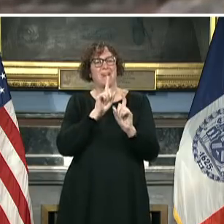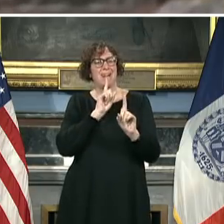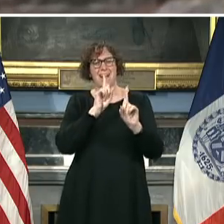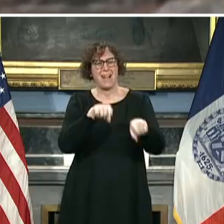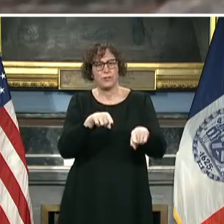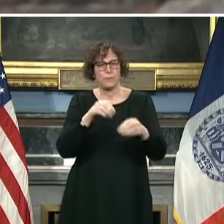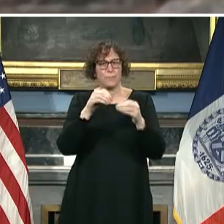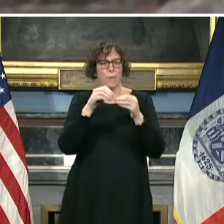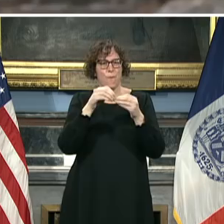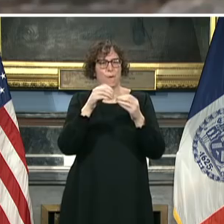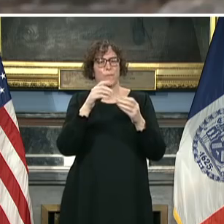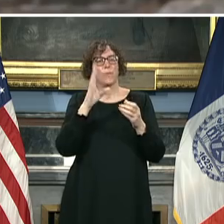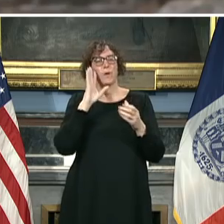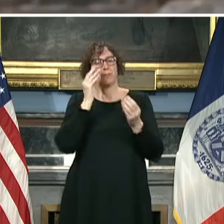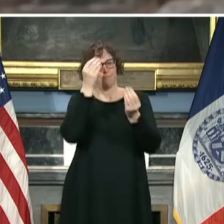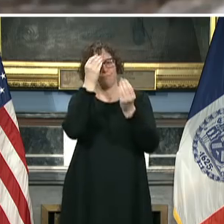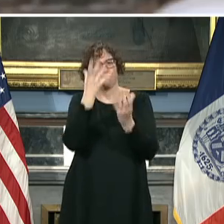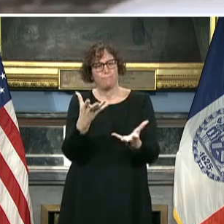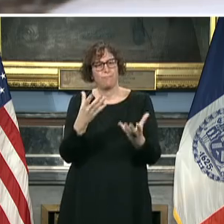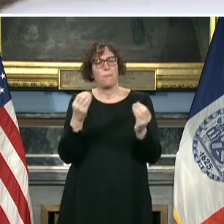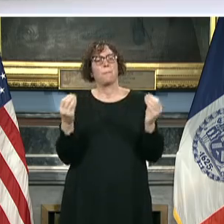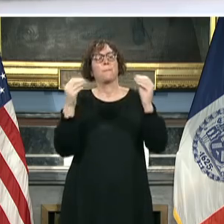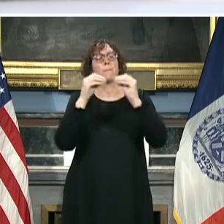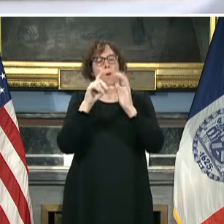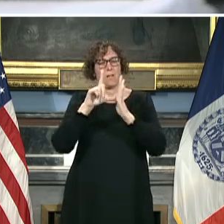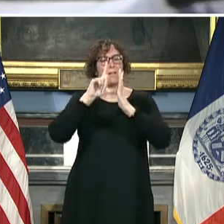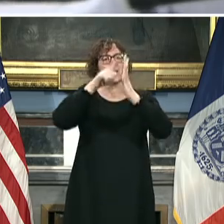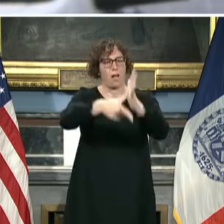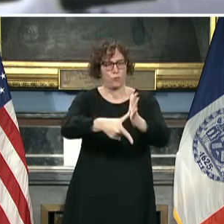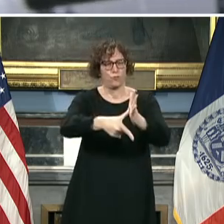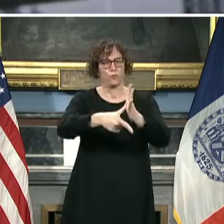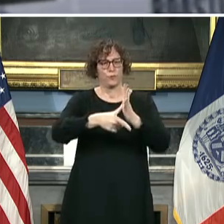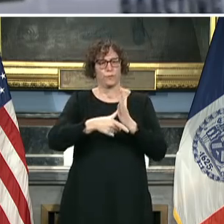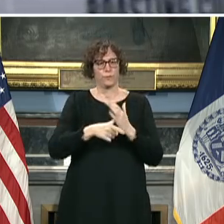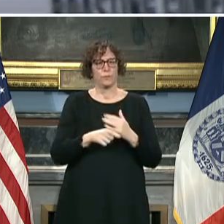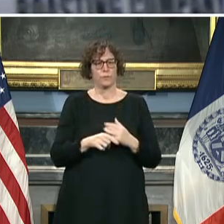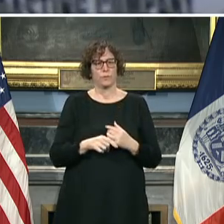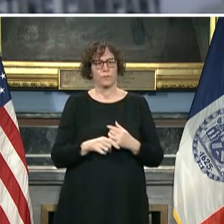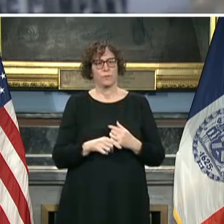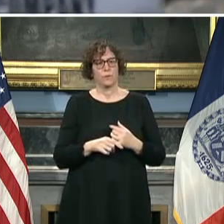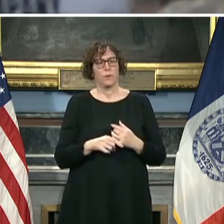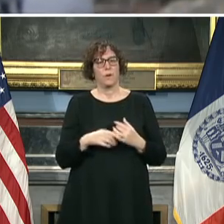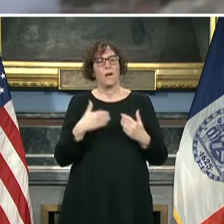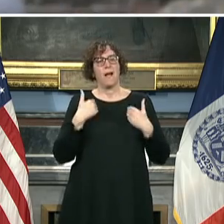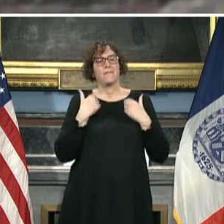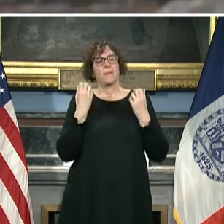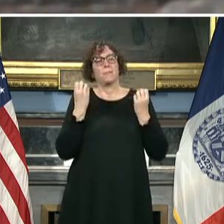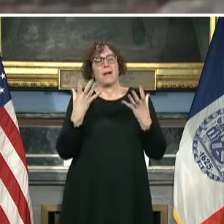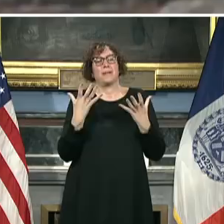WHATRE A YUO DO EL T NONPROFITS? ILL YOU A MORE SPECIFIC ANERSW FR TEAM. WE NEED TO GET THE SUPPORT THERE OBVIOUSLY.